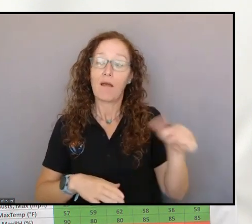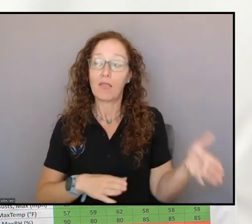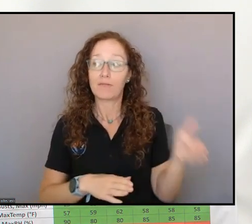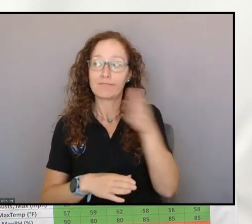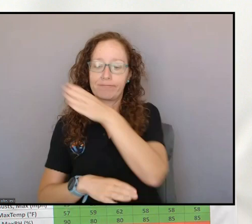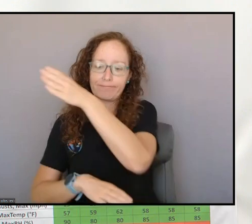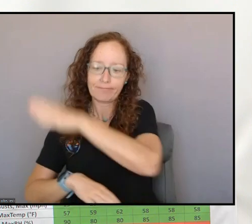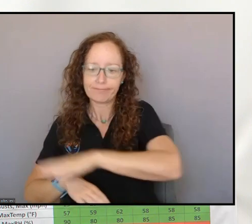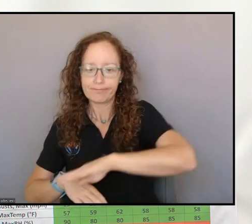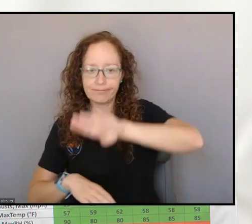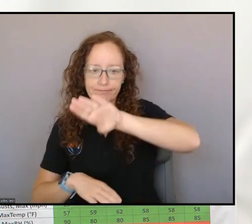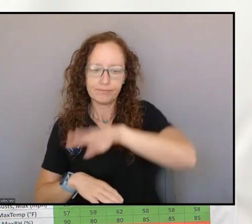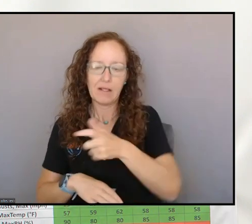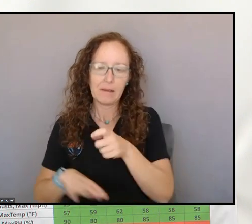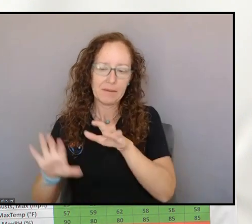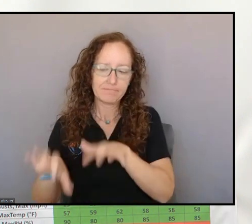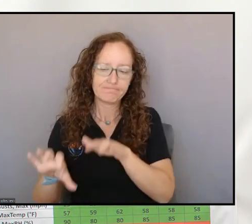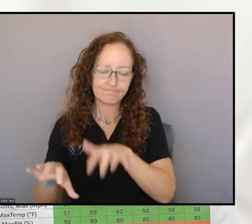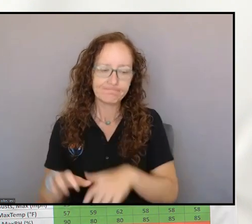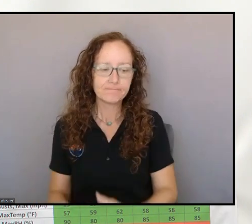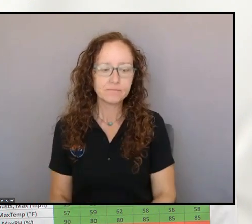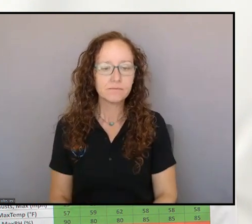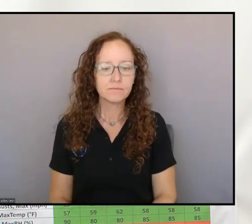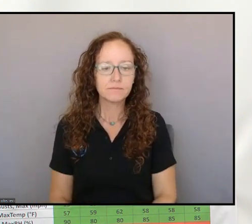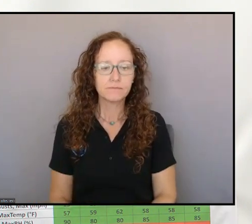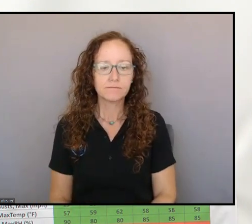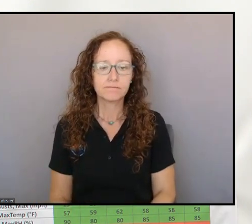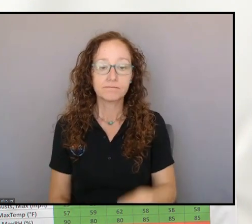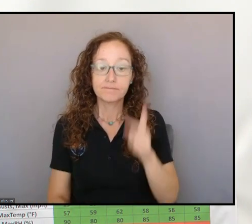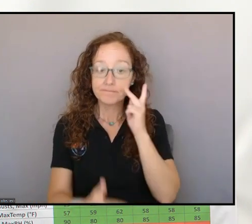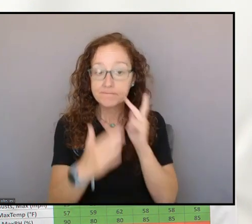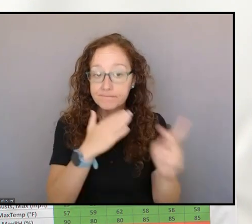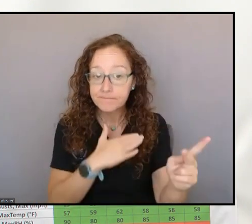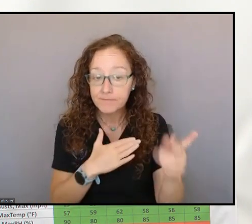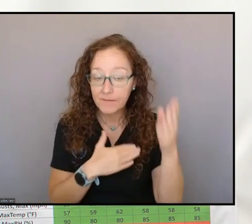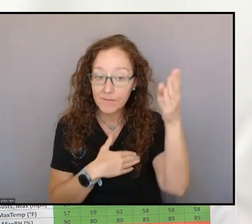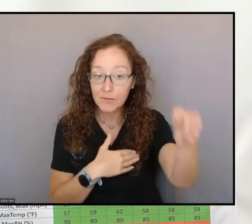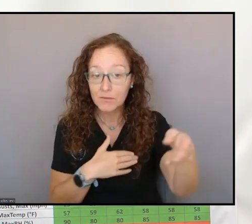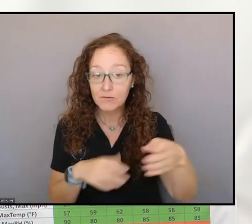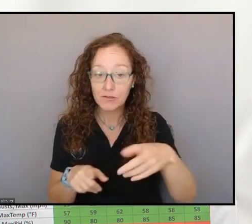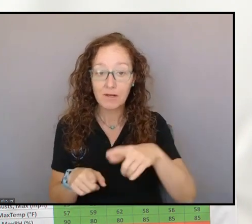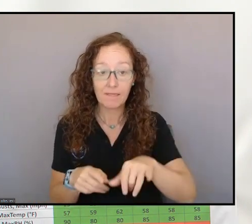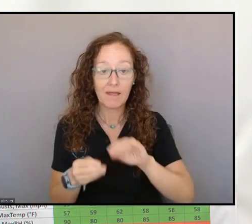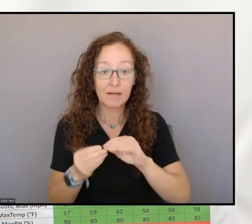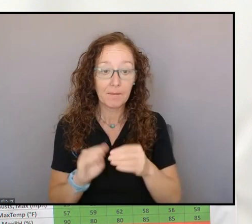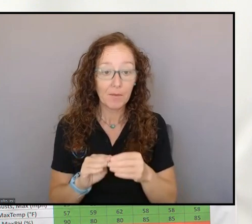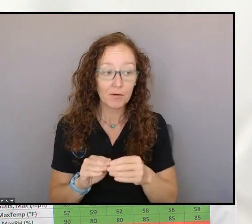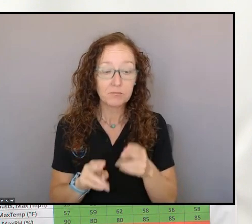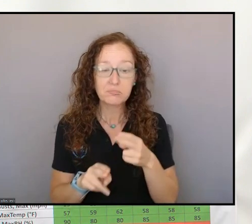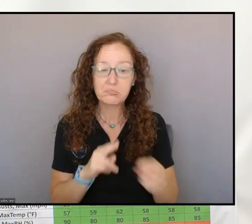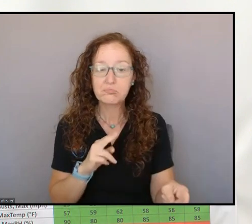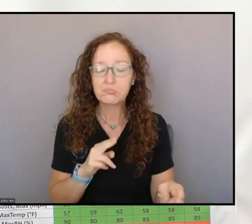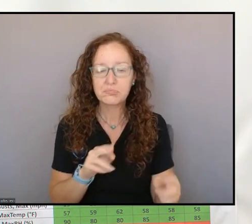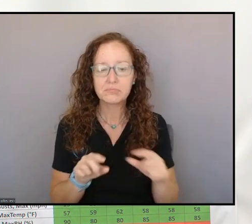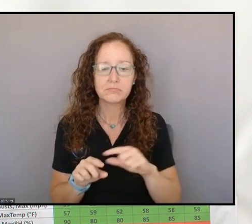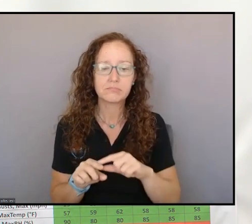precipitation. So, as we look into the future, just real quick at this number. Uh we are on the increase just ever so